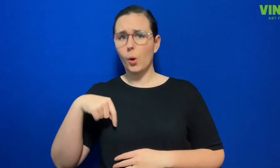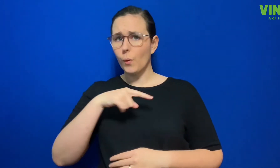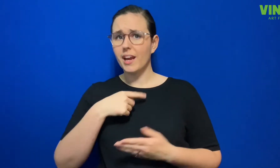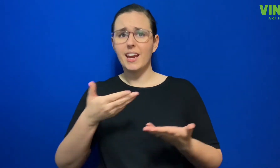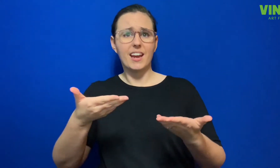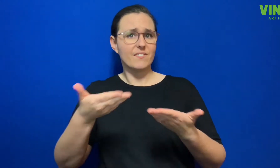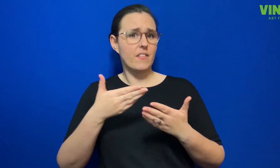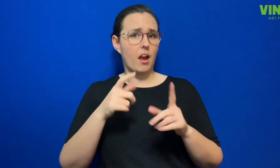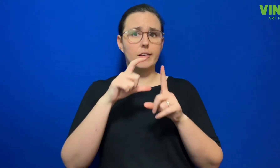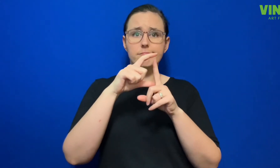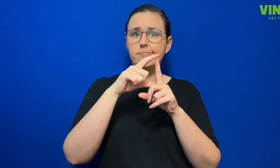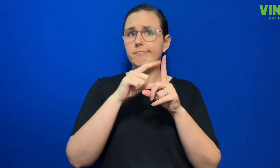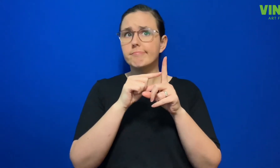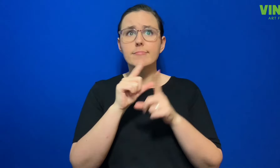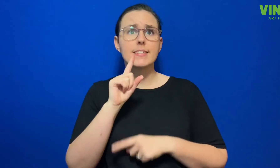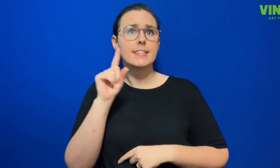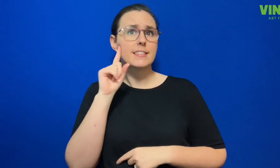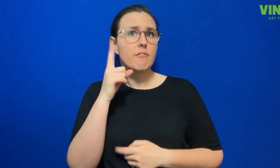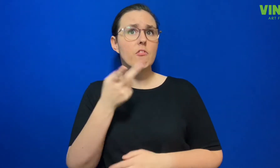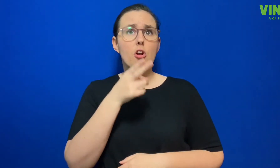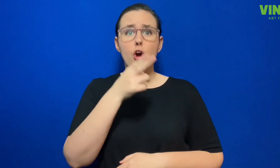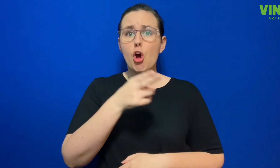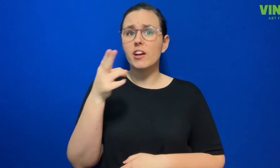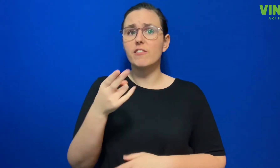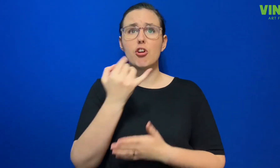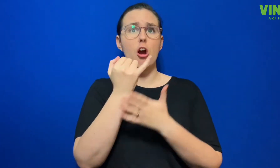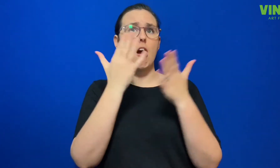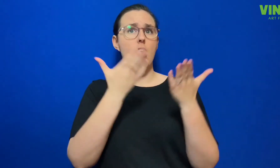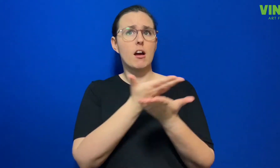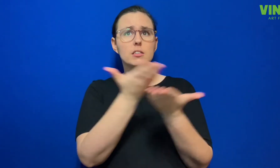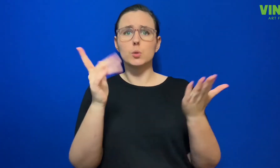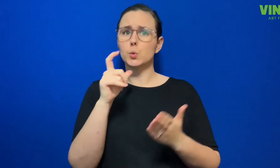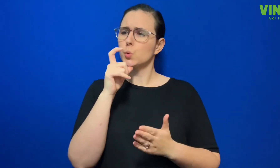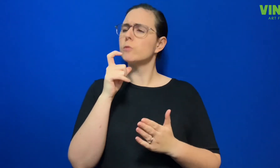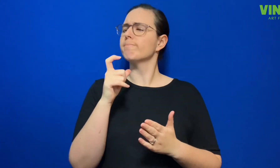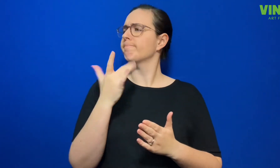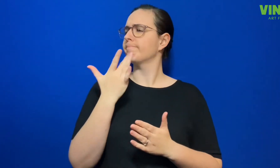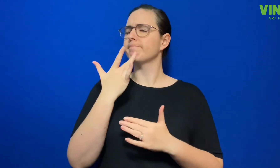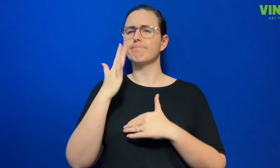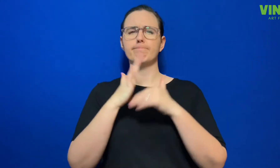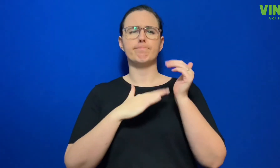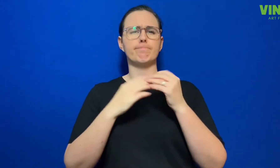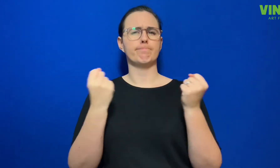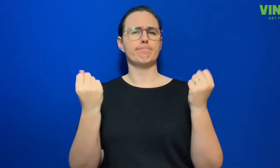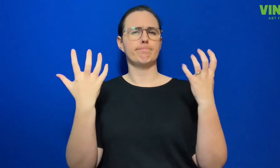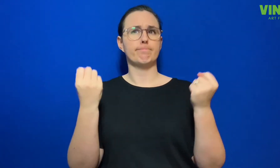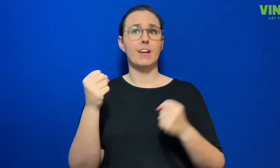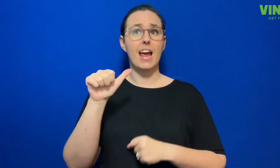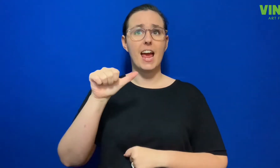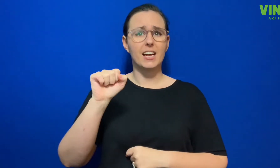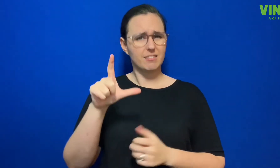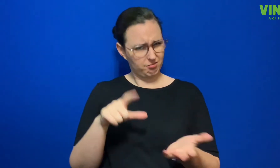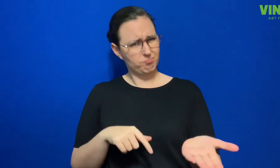We invite d/Deaf and hard of hearing artists who are most comfortable in ASL